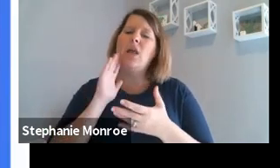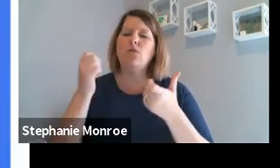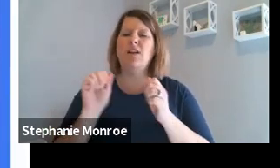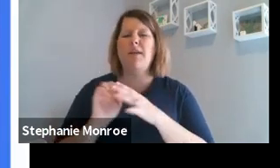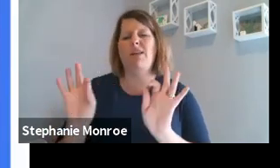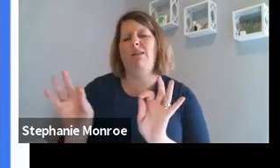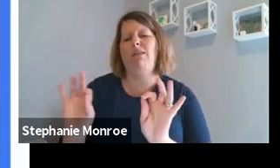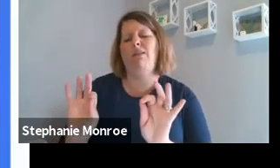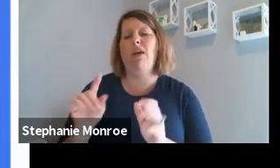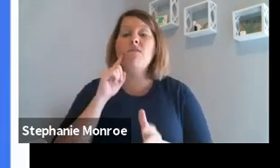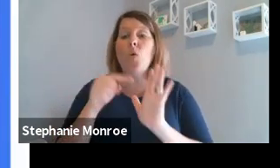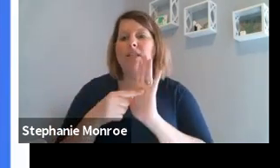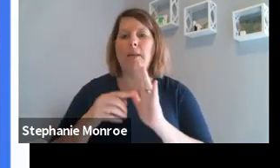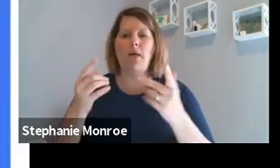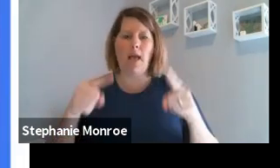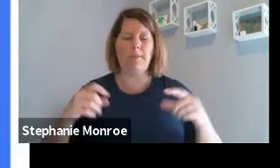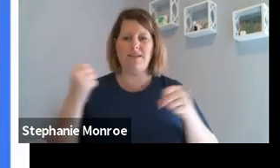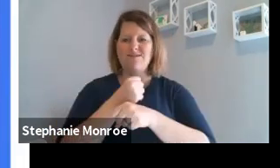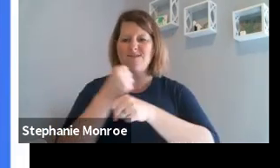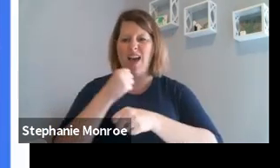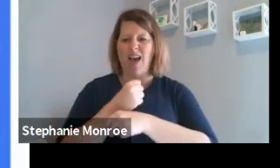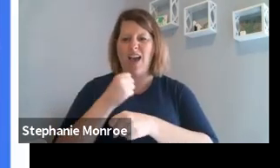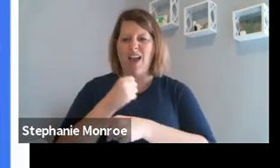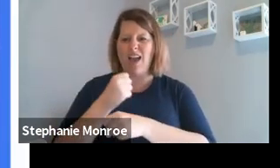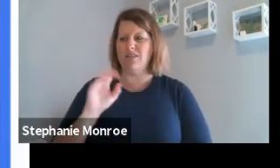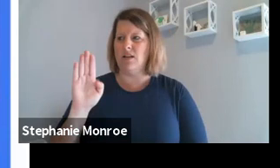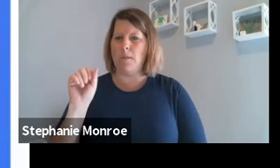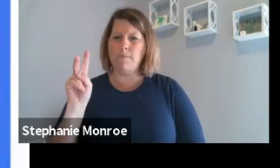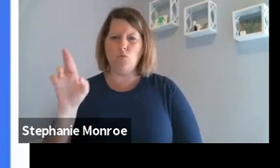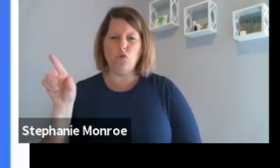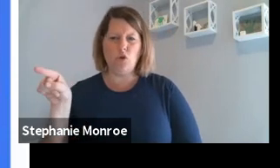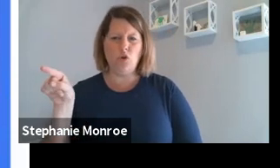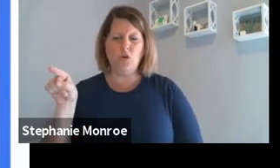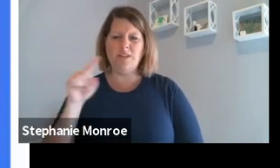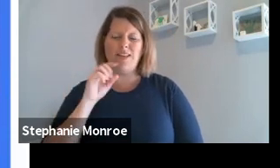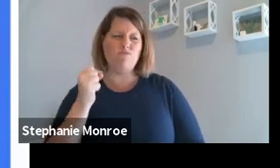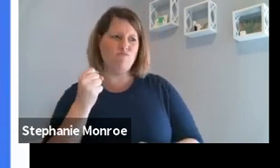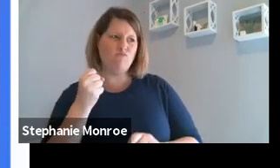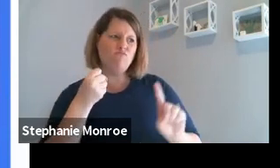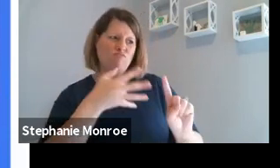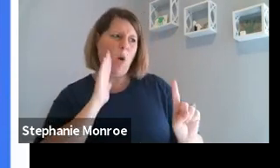if there was a fight, and the abuser, let's say, threatened to kill the victim,